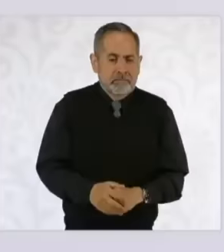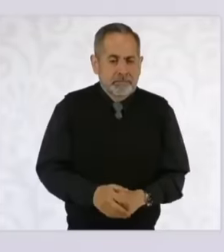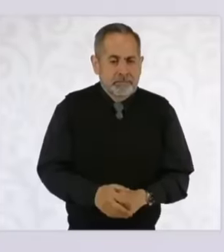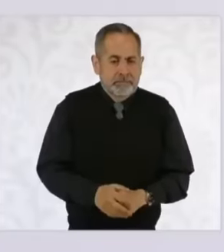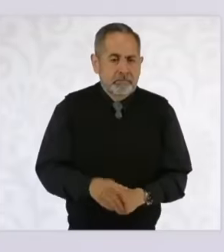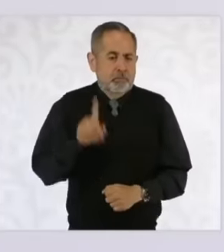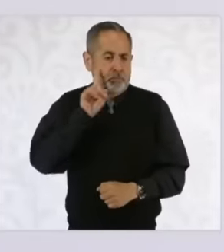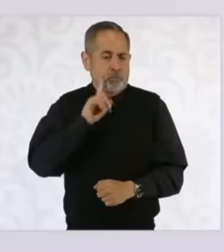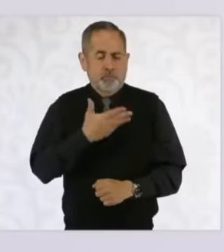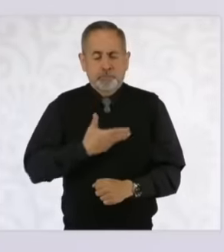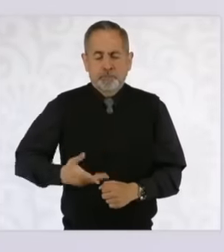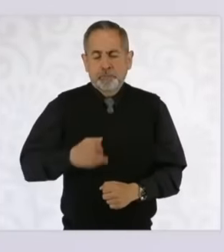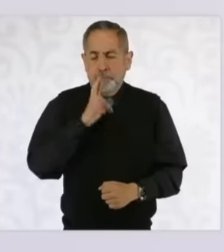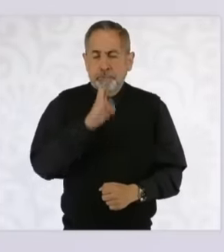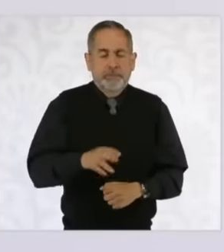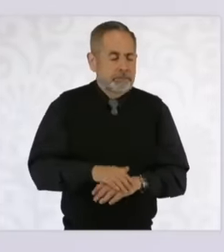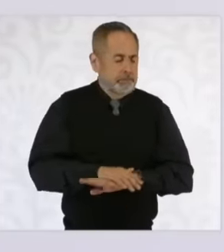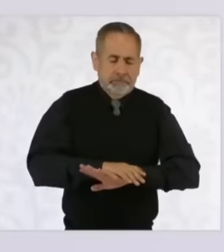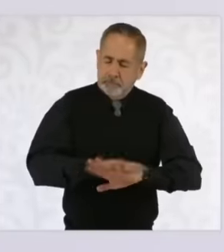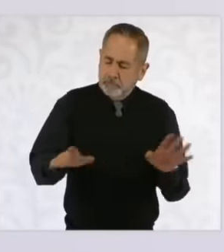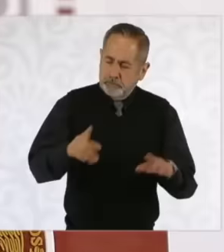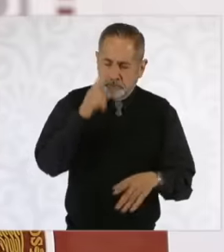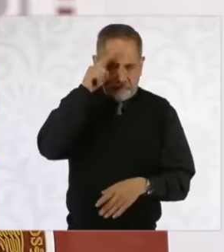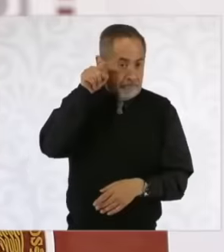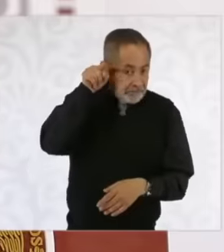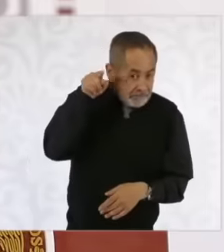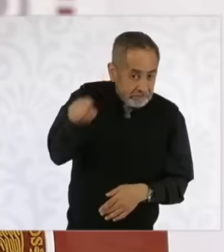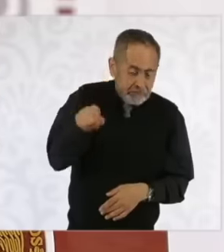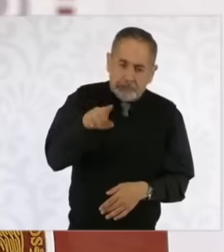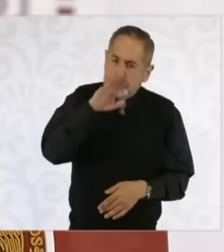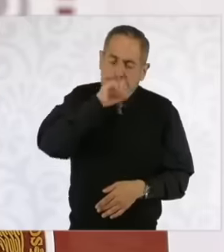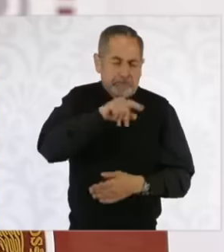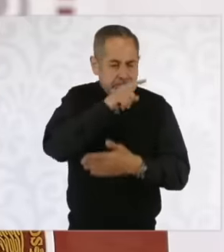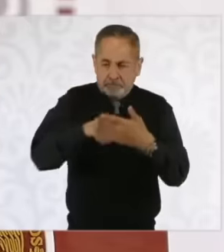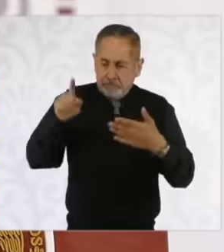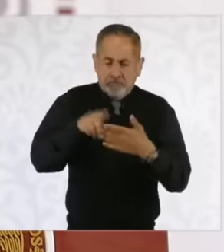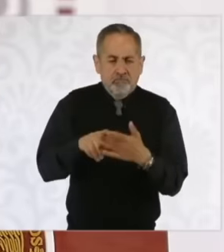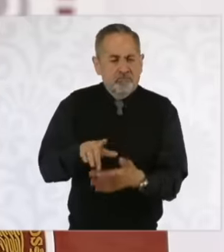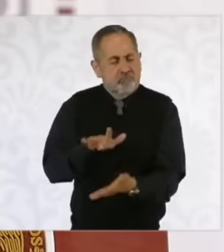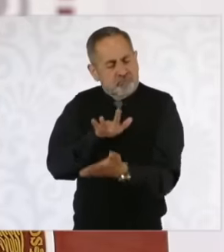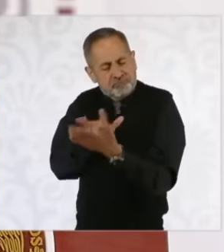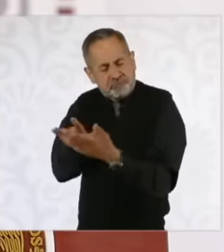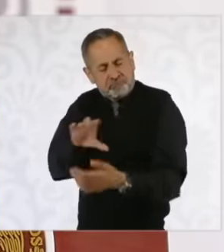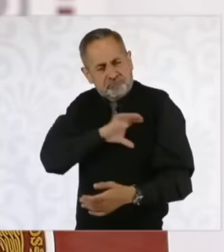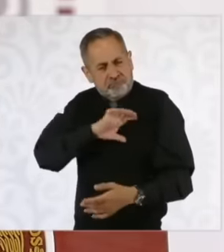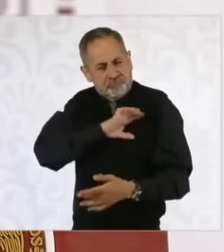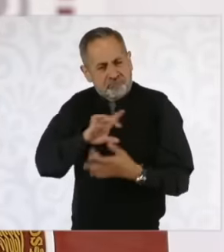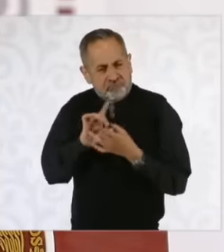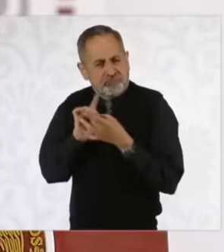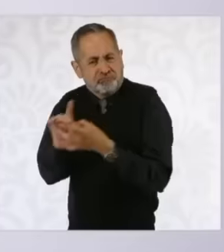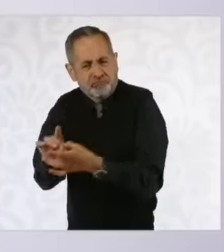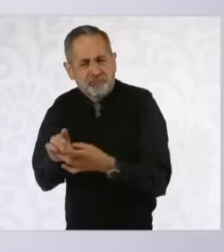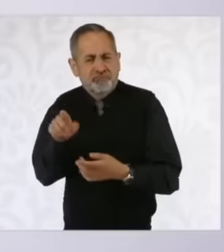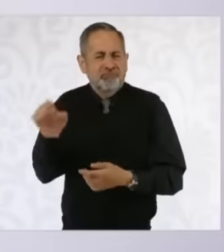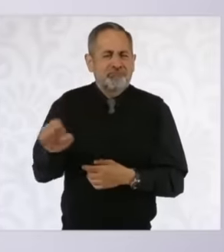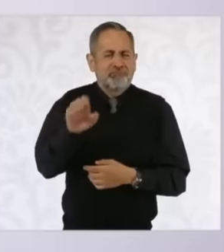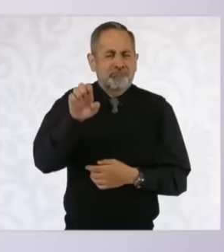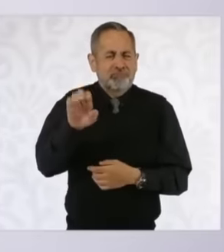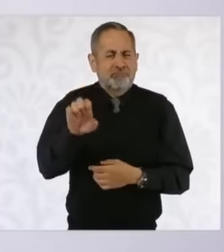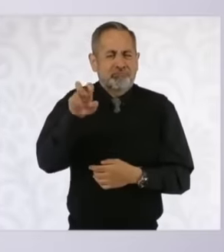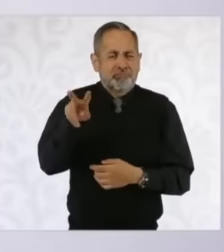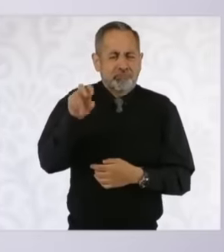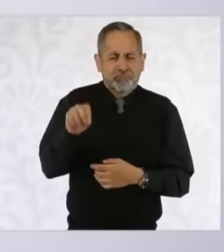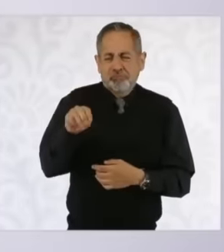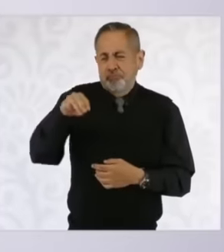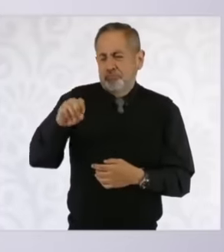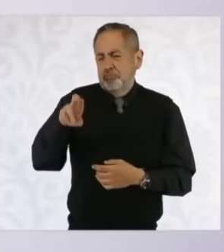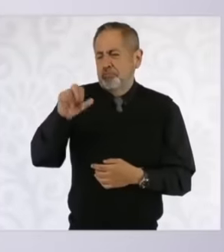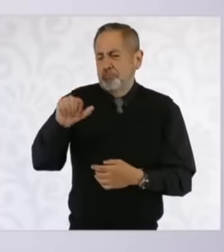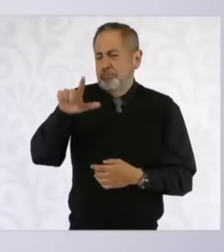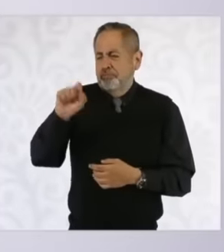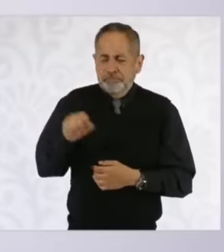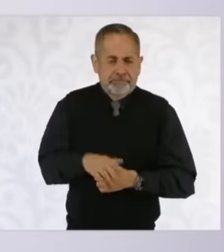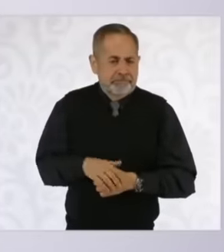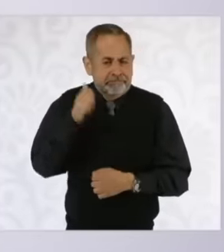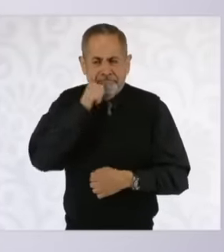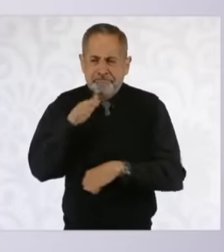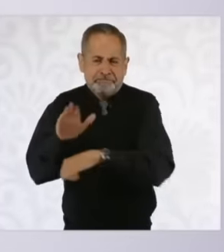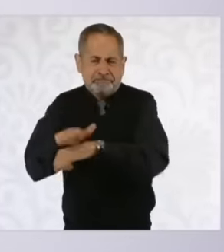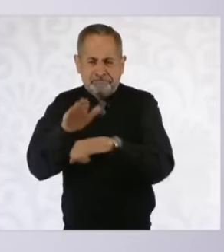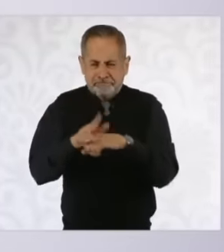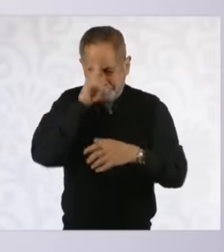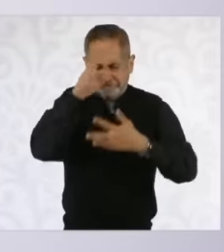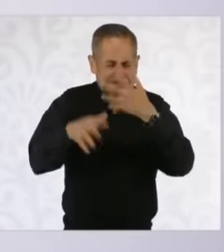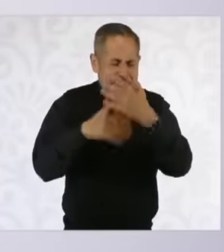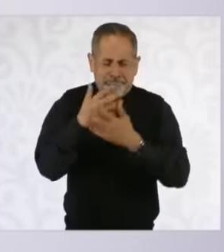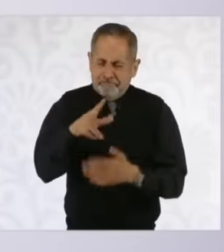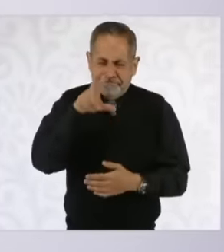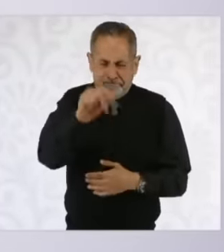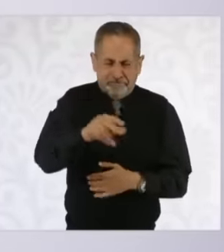our solidarity with Evo Morales and always a call to avoid violence, always,